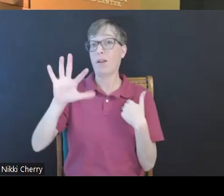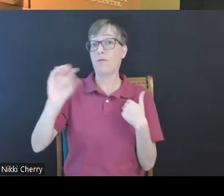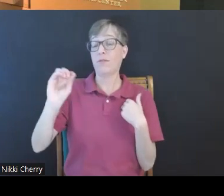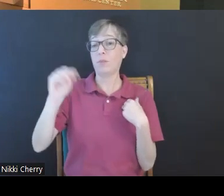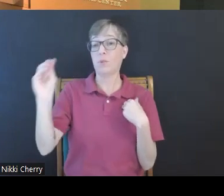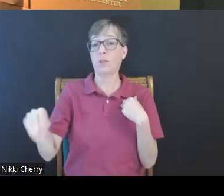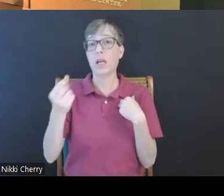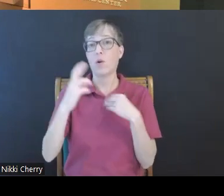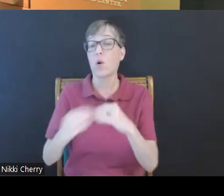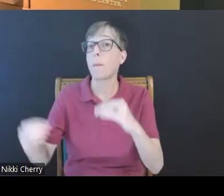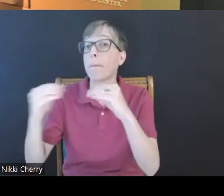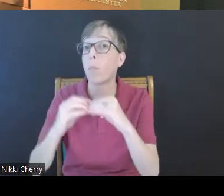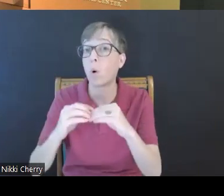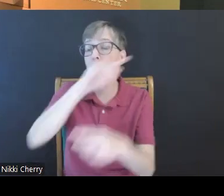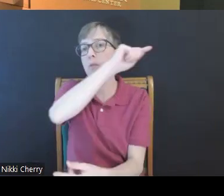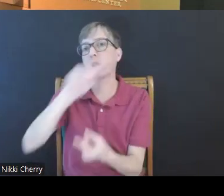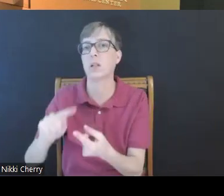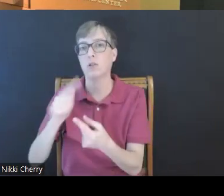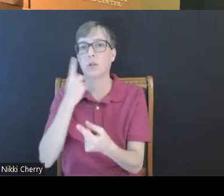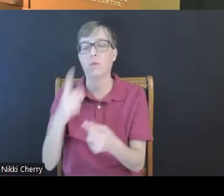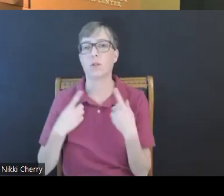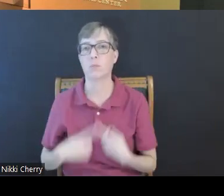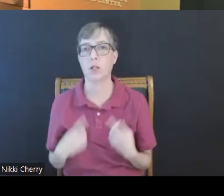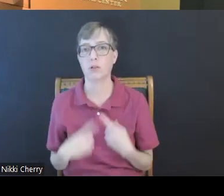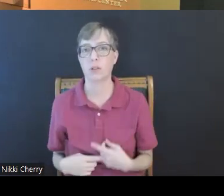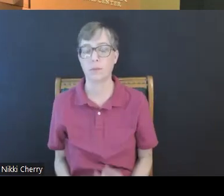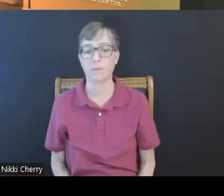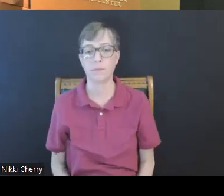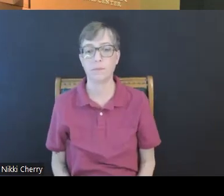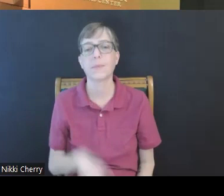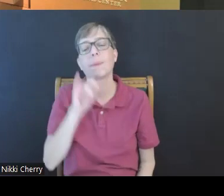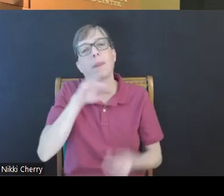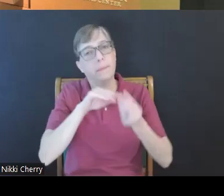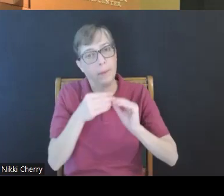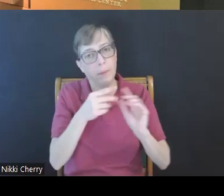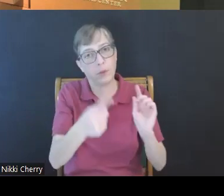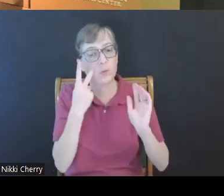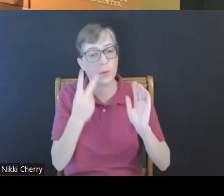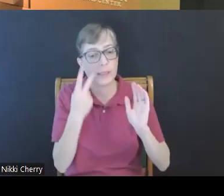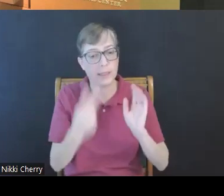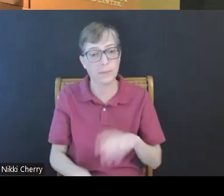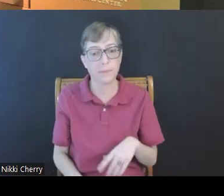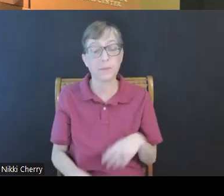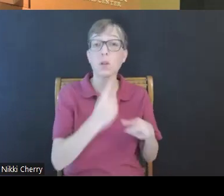when they came into the trial uh and those are the numbers up here so in usual Care on average 19% of